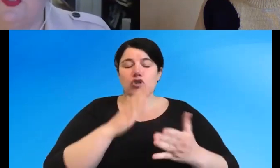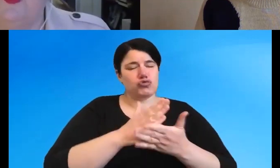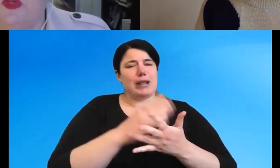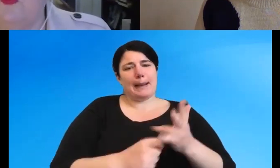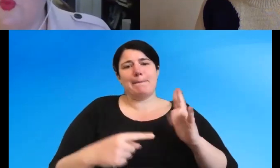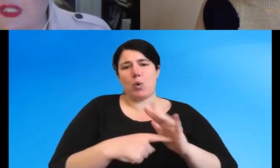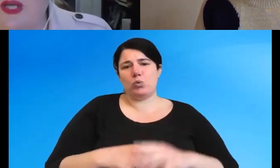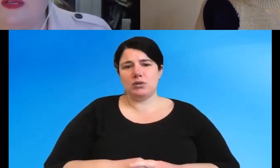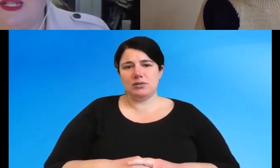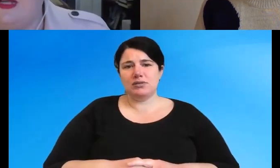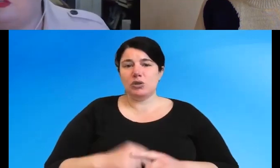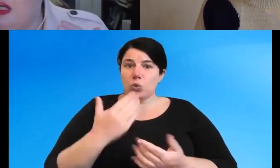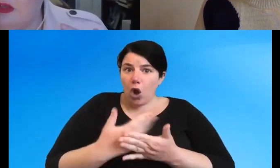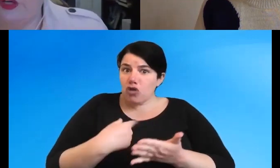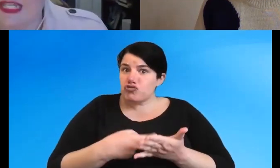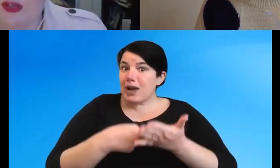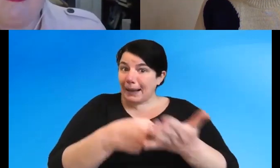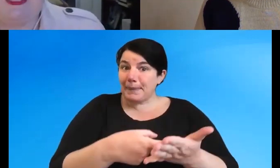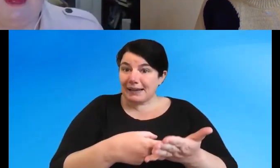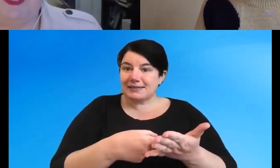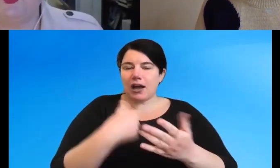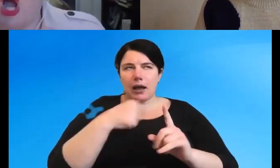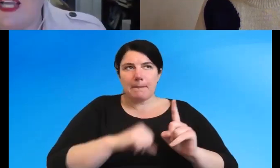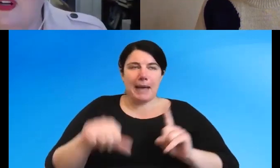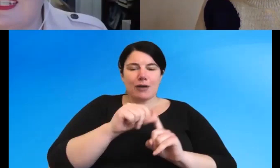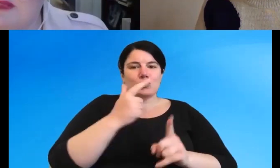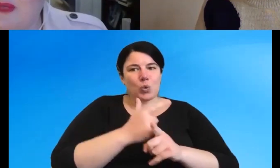I would really realm -- really recommend - try to contact people